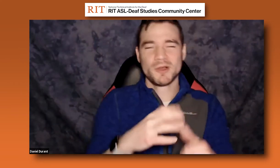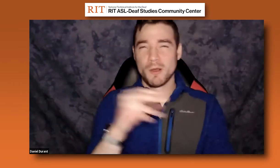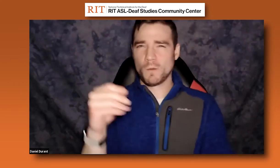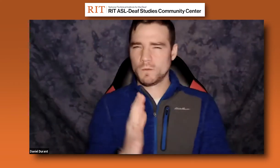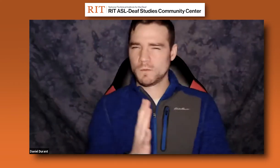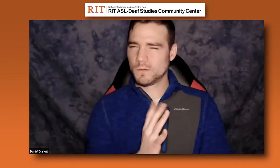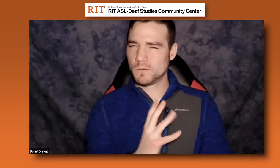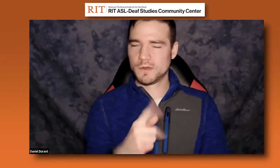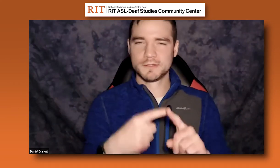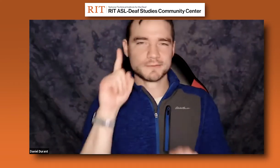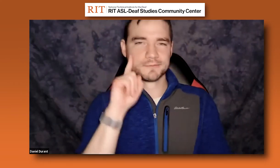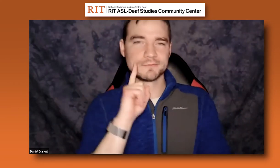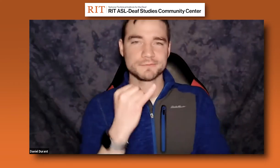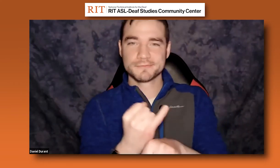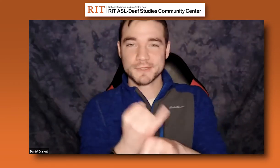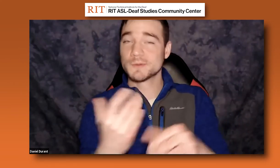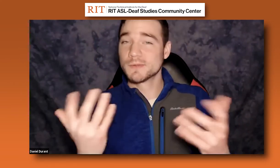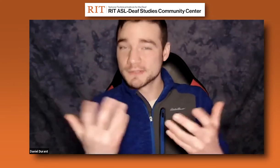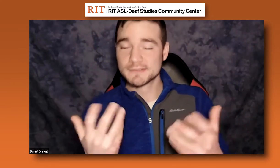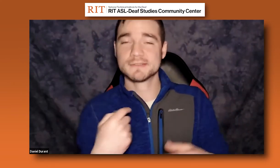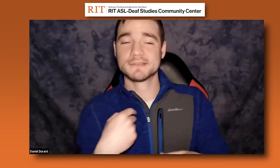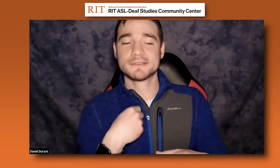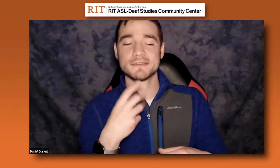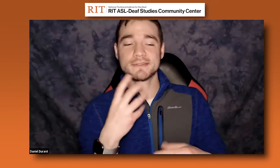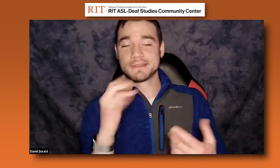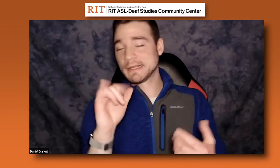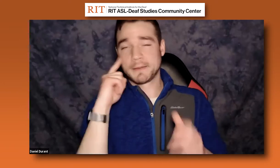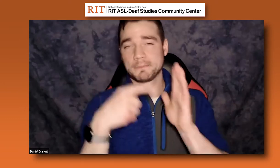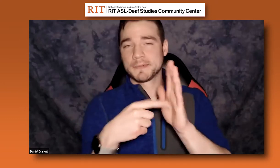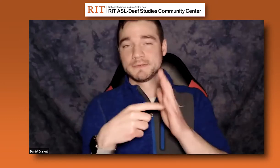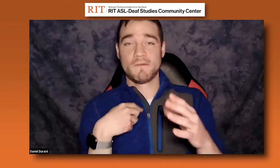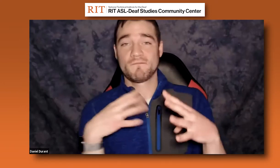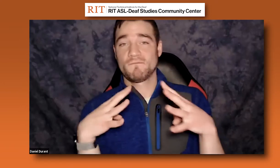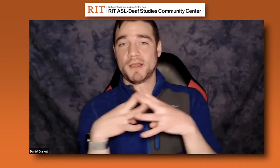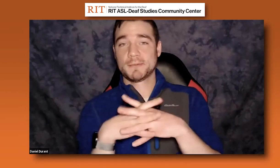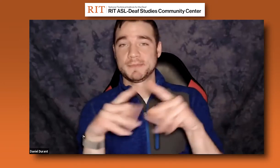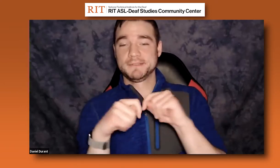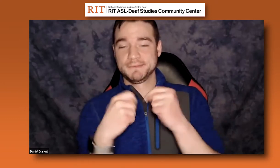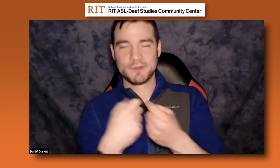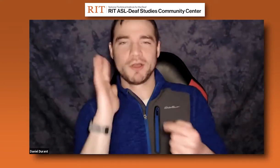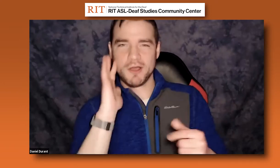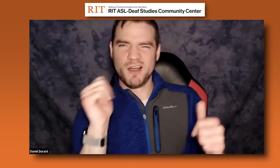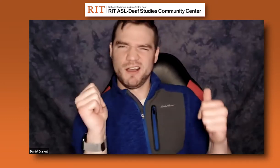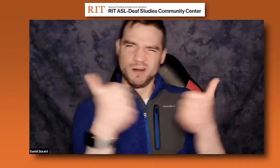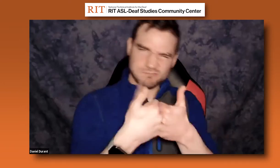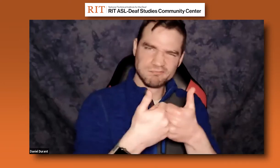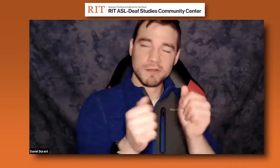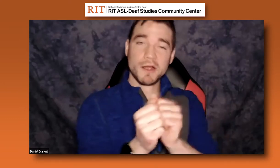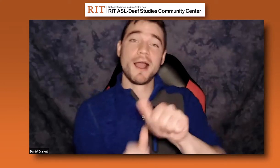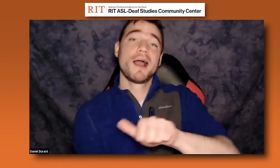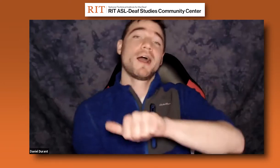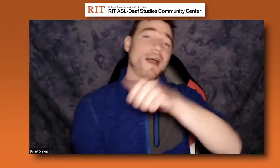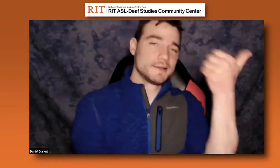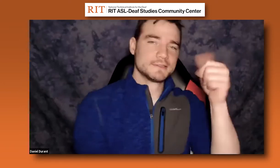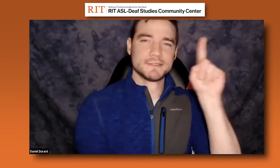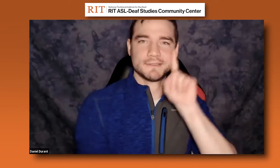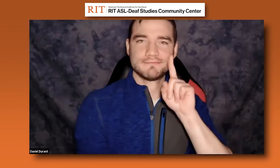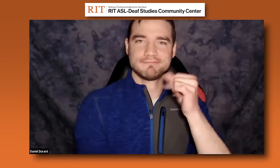so I was a-- and a strong athlete. While I was on the football team,